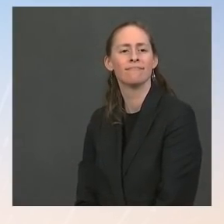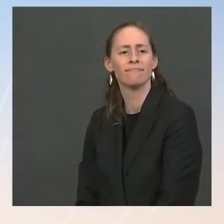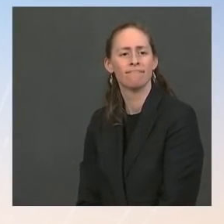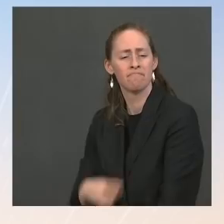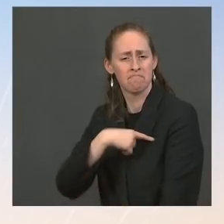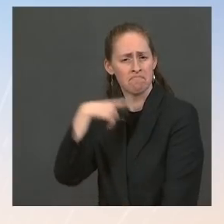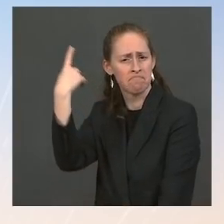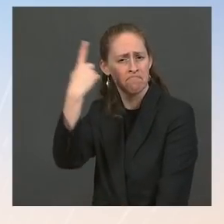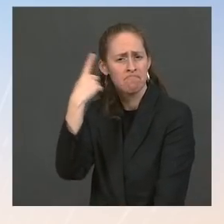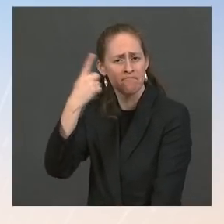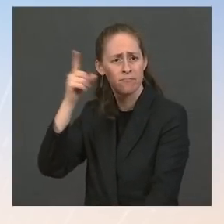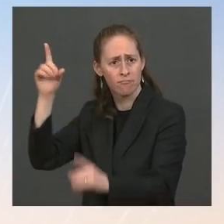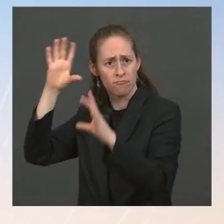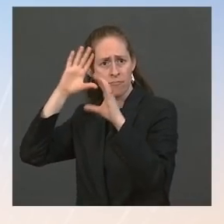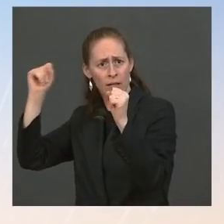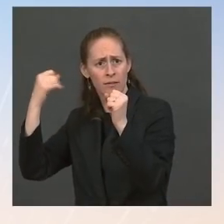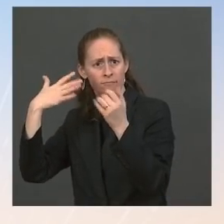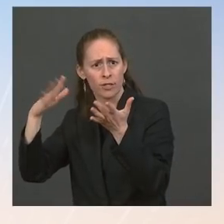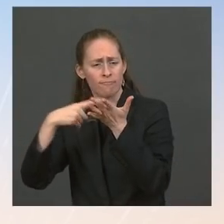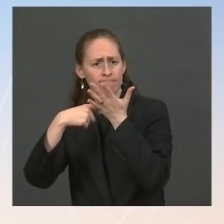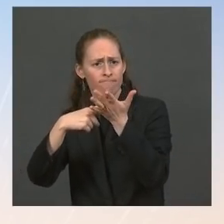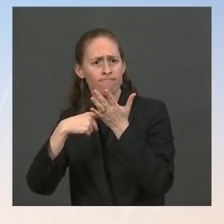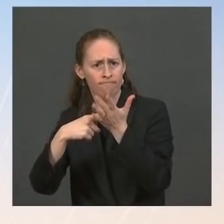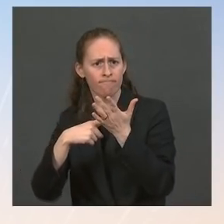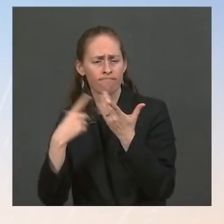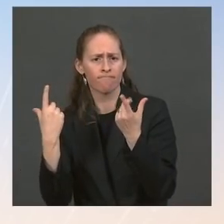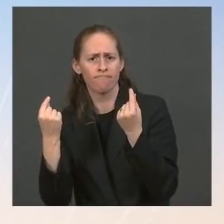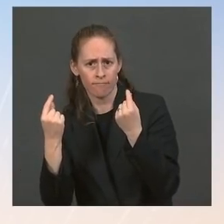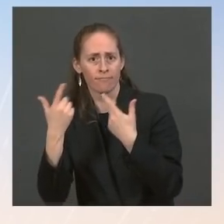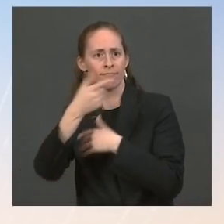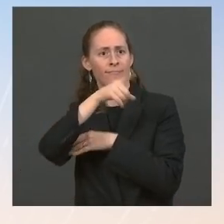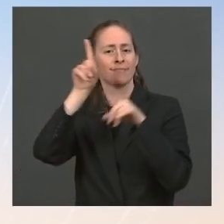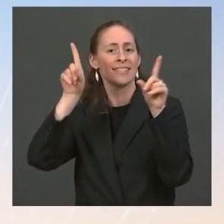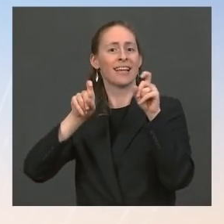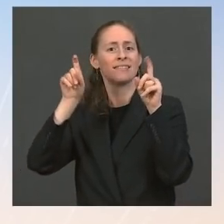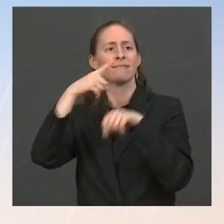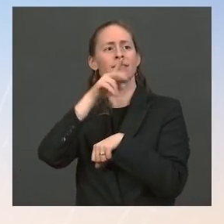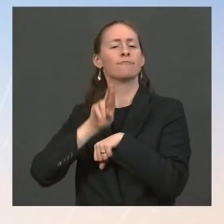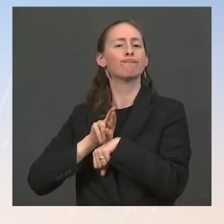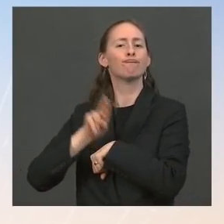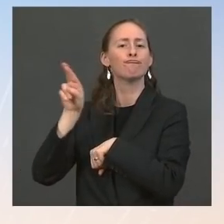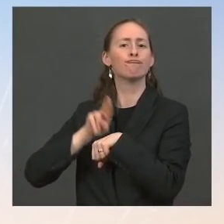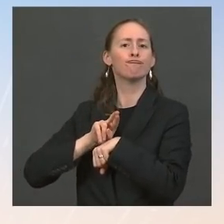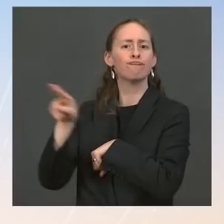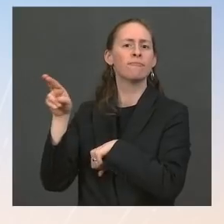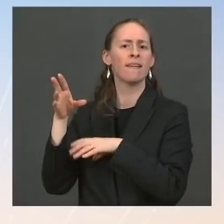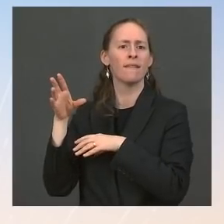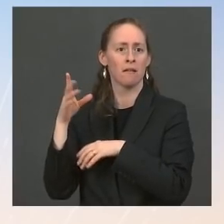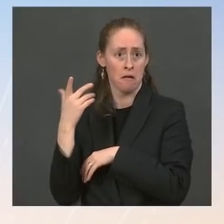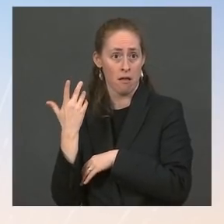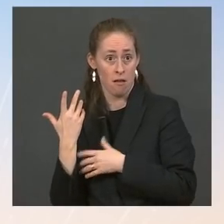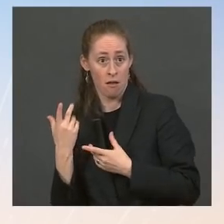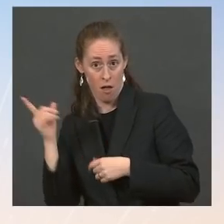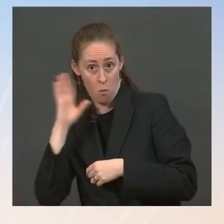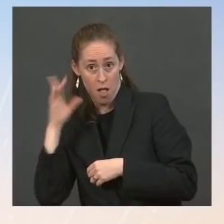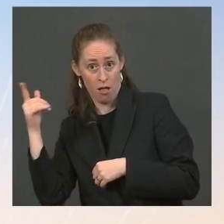And does the President intend to bring up that hypersonic test in this meeting? Ms. Psaki: I'm not going to get into